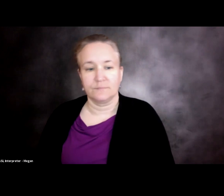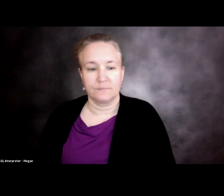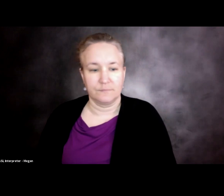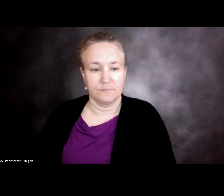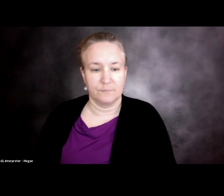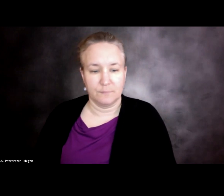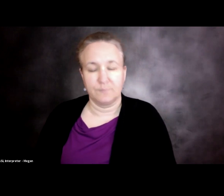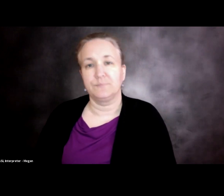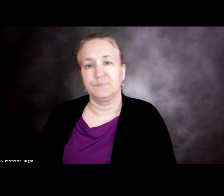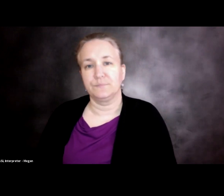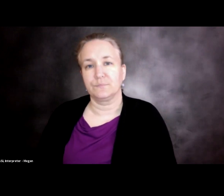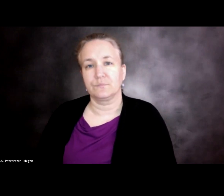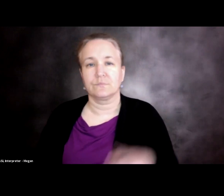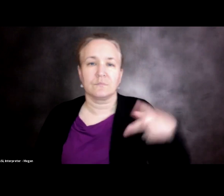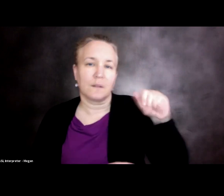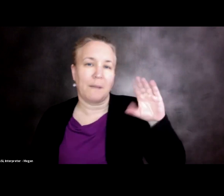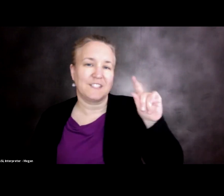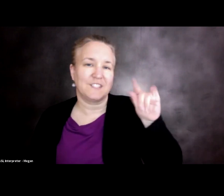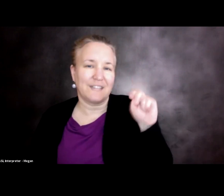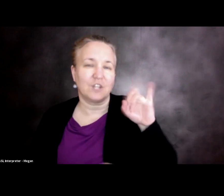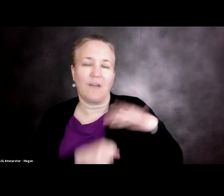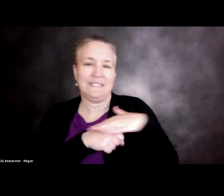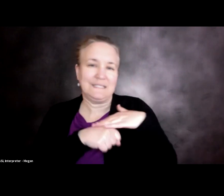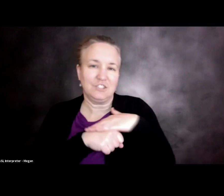The pacification of indigenous African societies